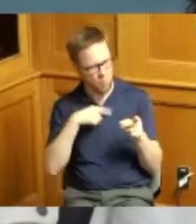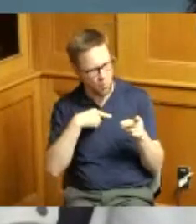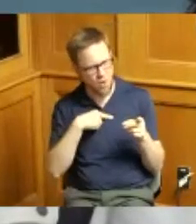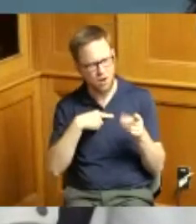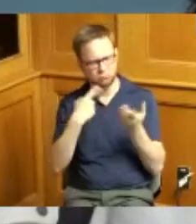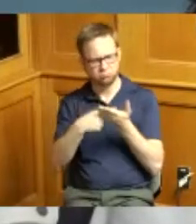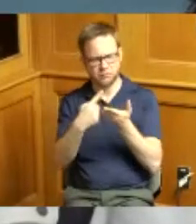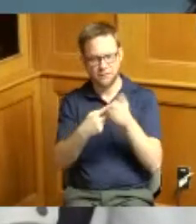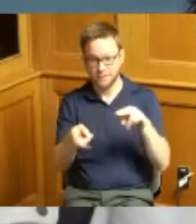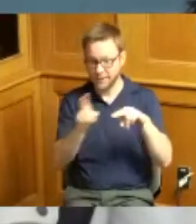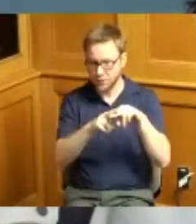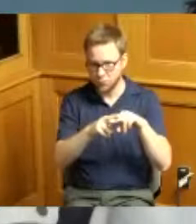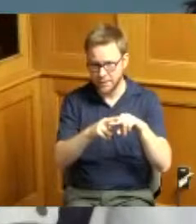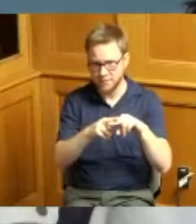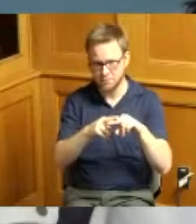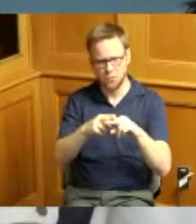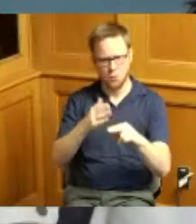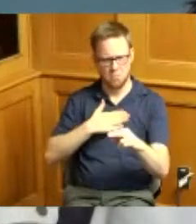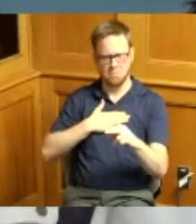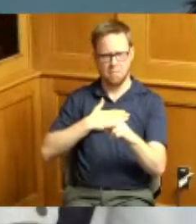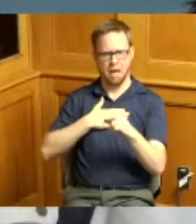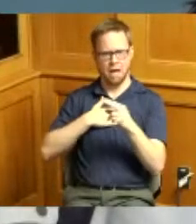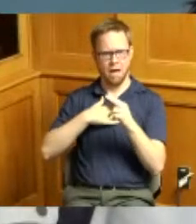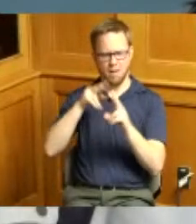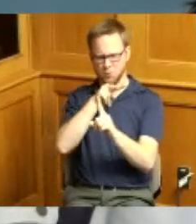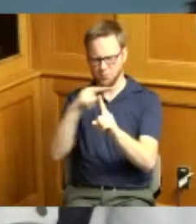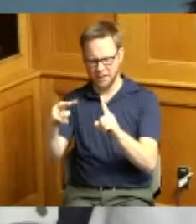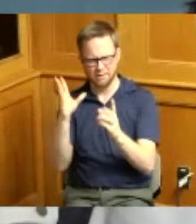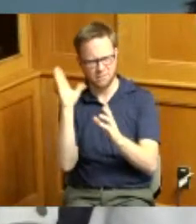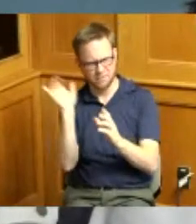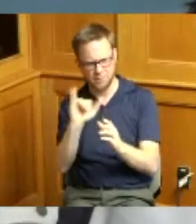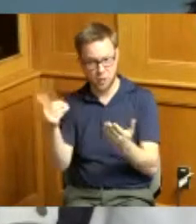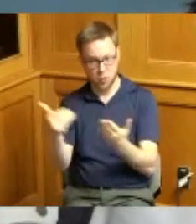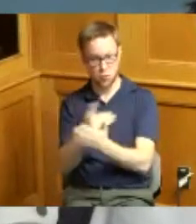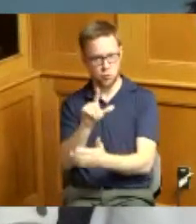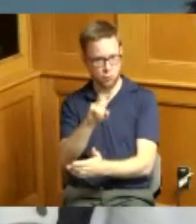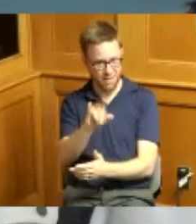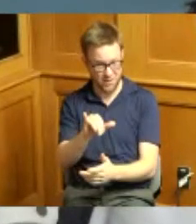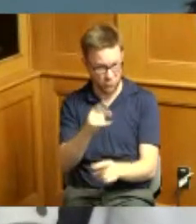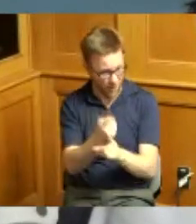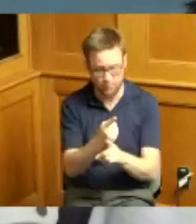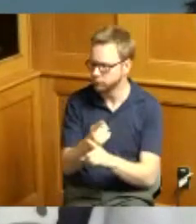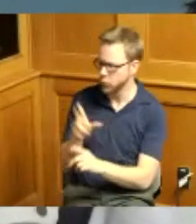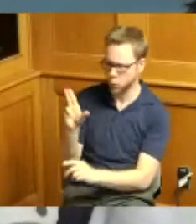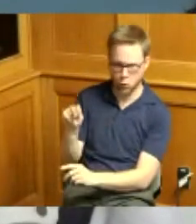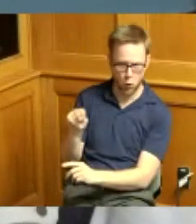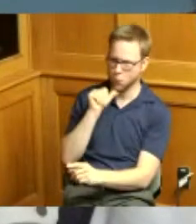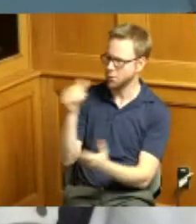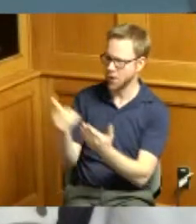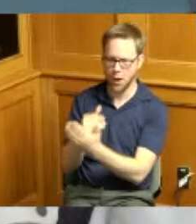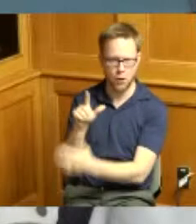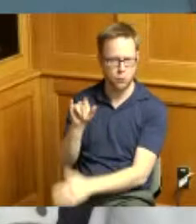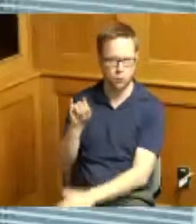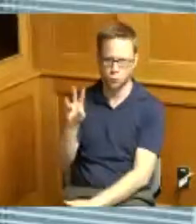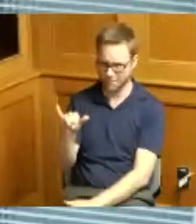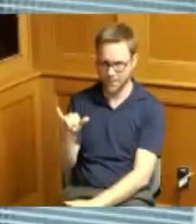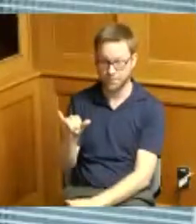that's a new levy in my mind is that it is not it can't be no it is not a new levy if if you wanted